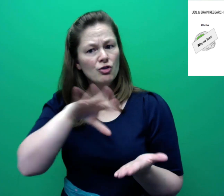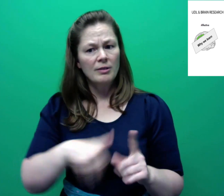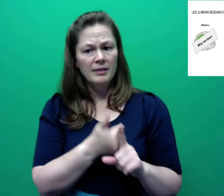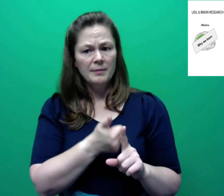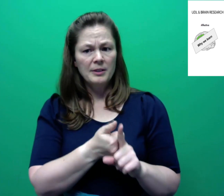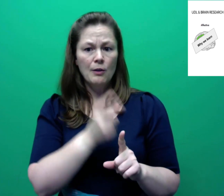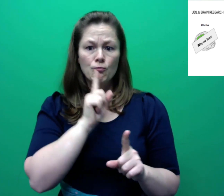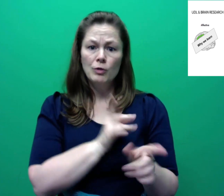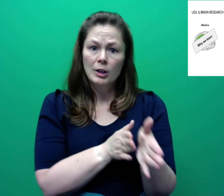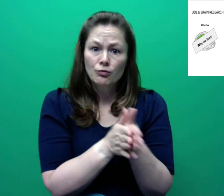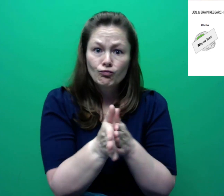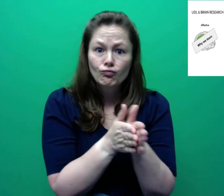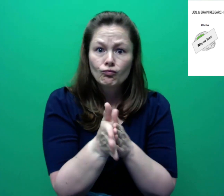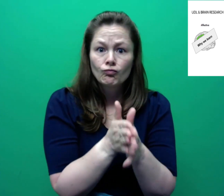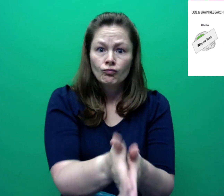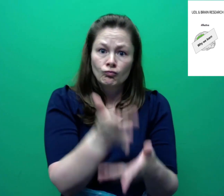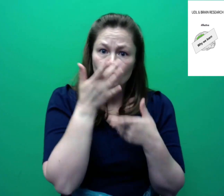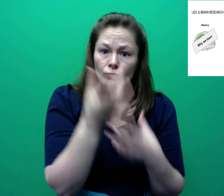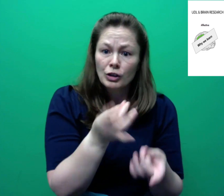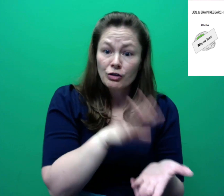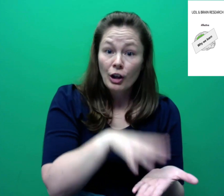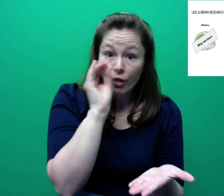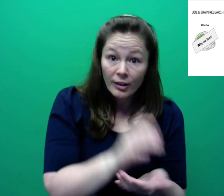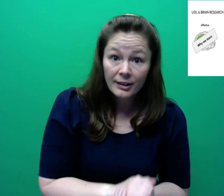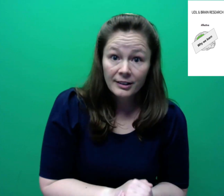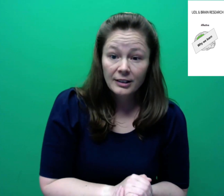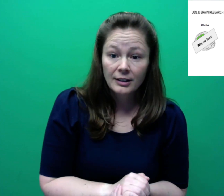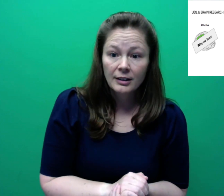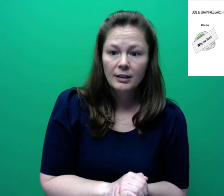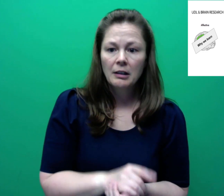is motivated and interested in learning.